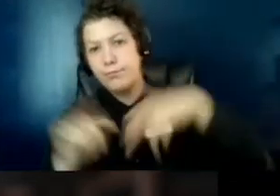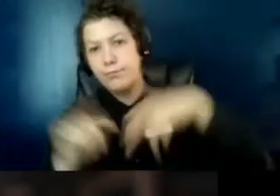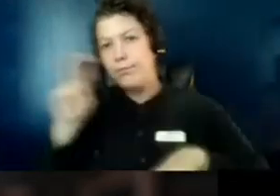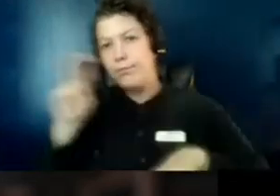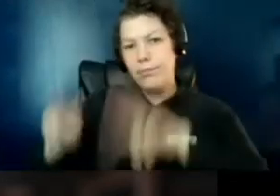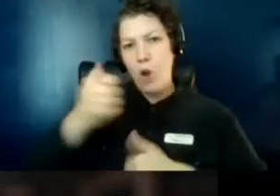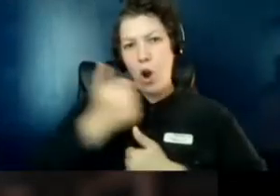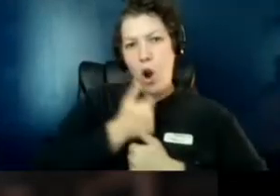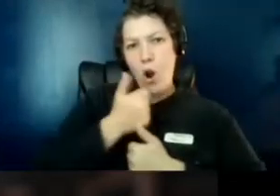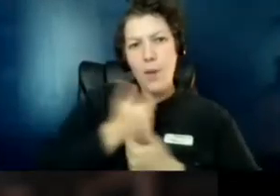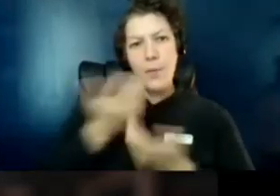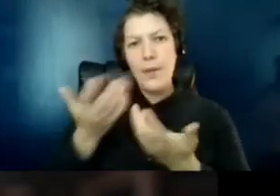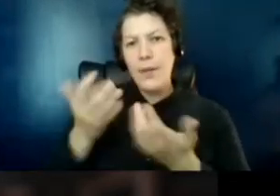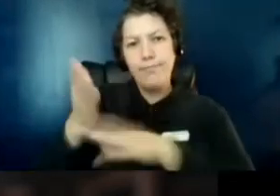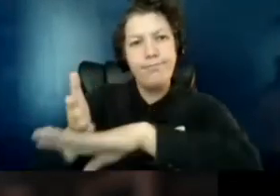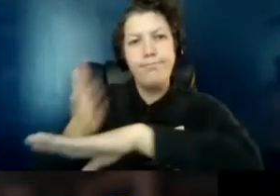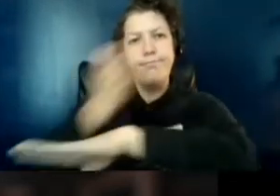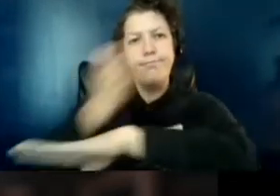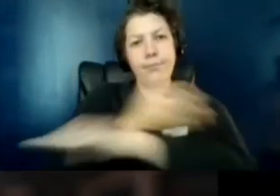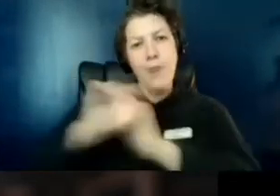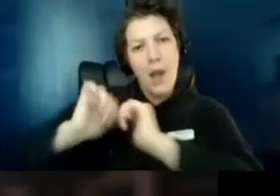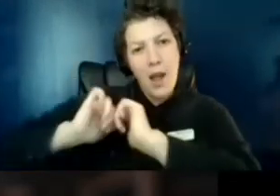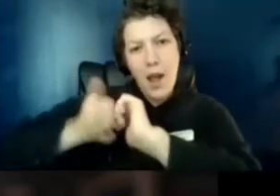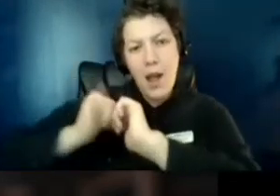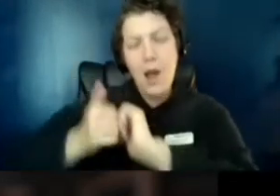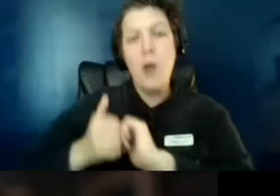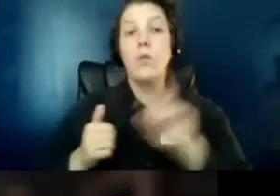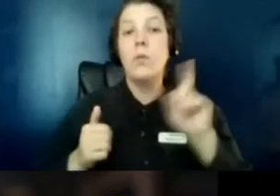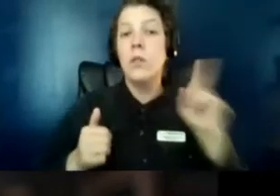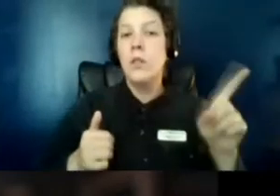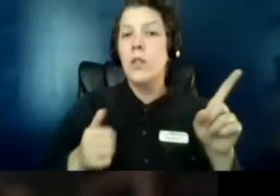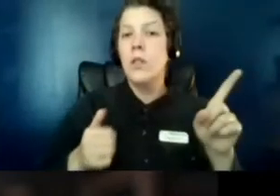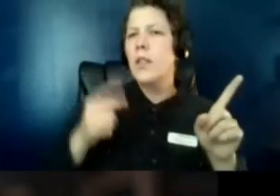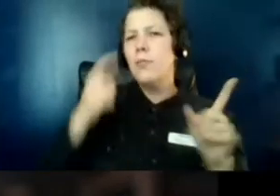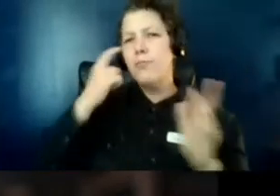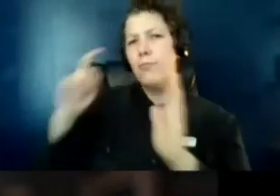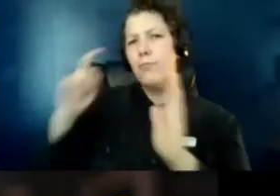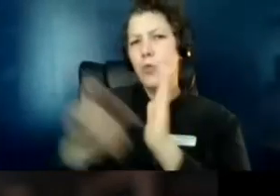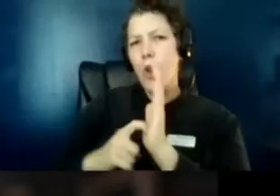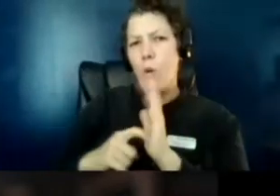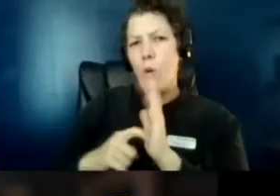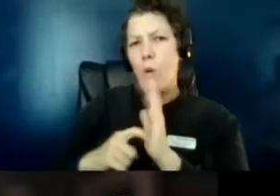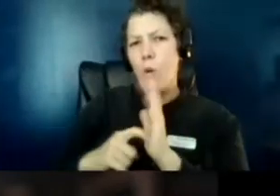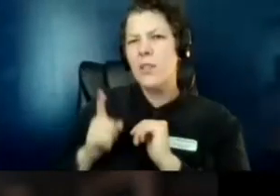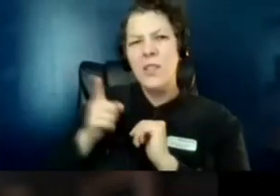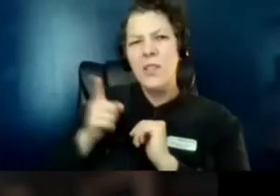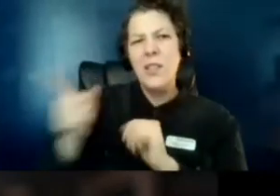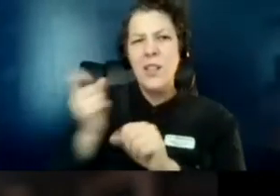and decided to try to mass produce these things for the army to get them right. And came up